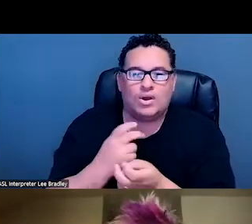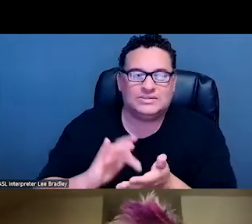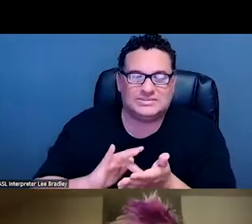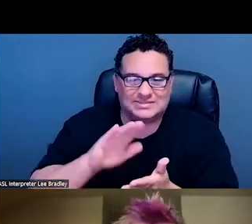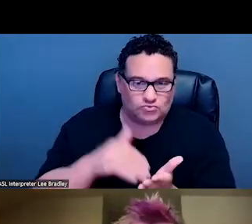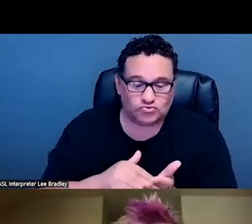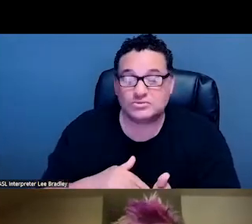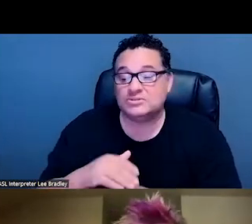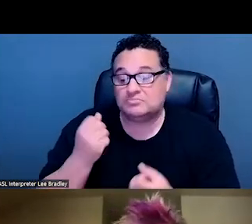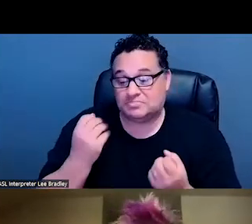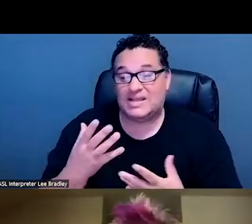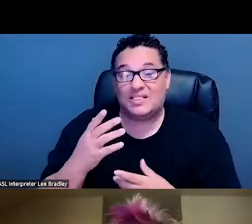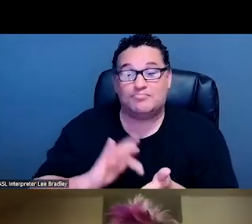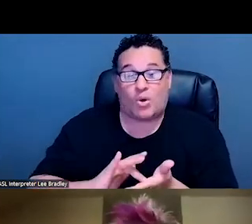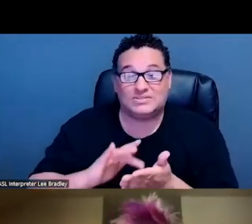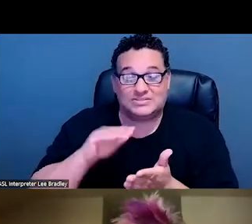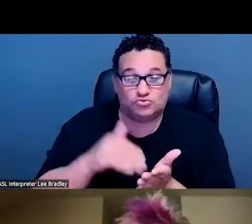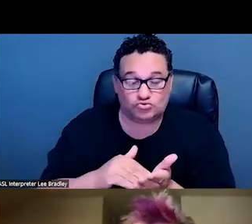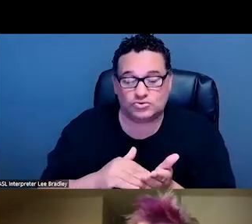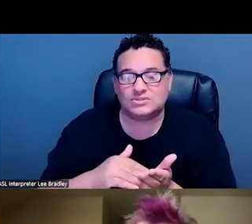OF POISON CENTERS WERE THE RESULT A LOT OF POISON CENTERS, WERE THE RESULT OF HOSPITALS SAYING,